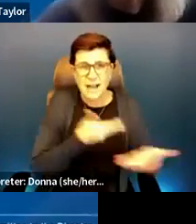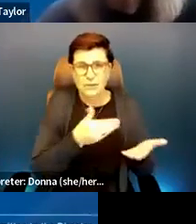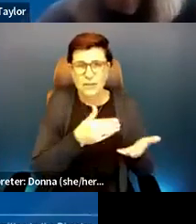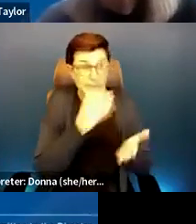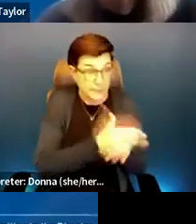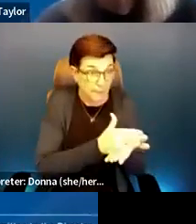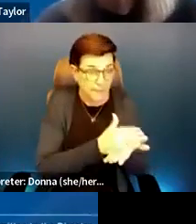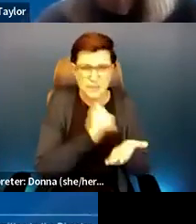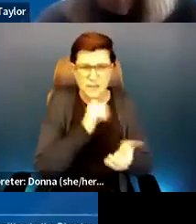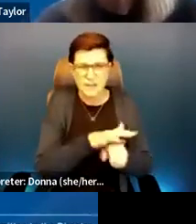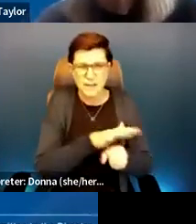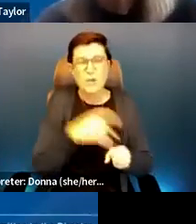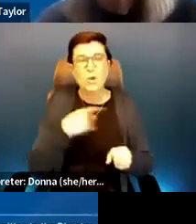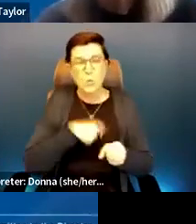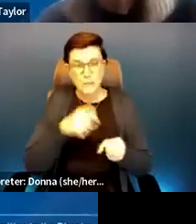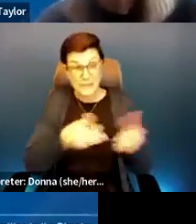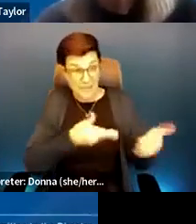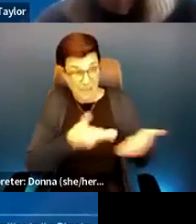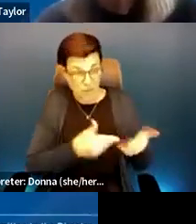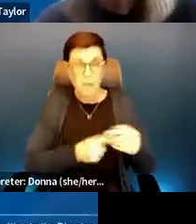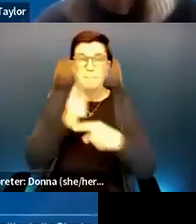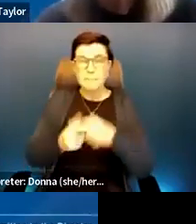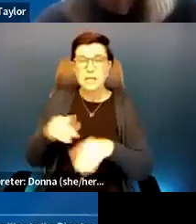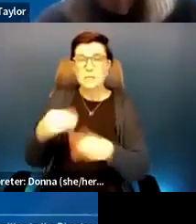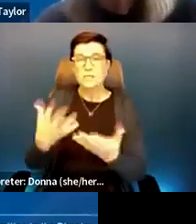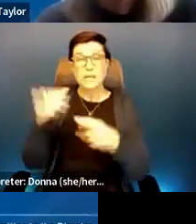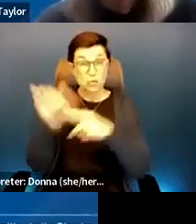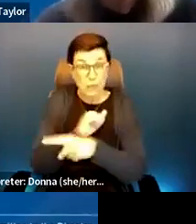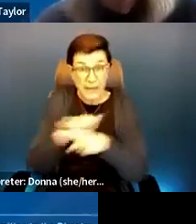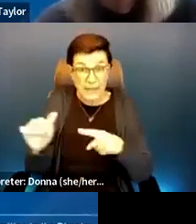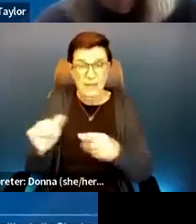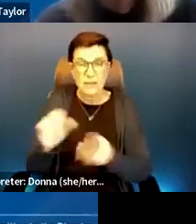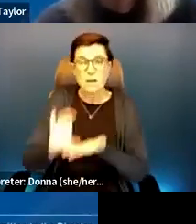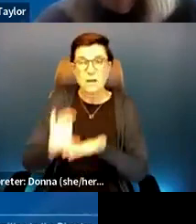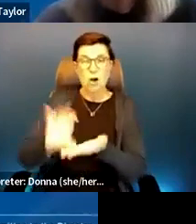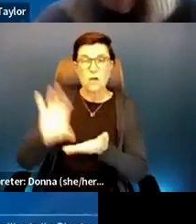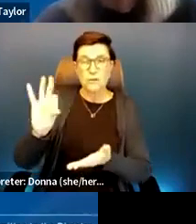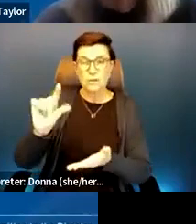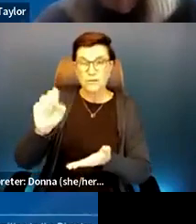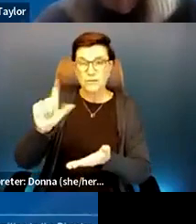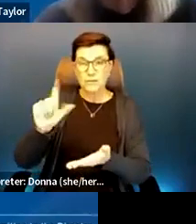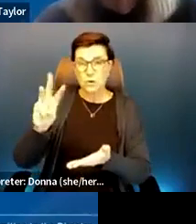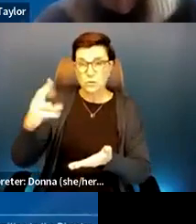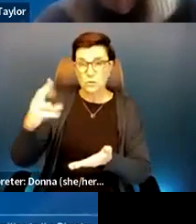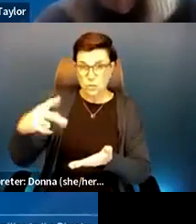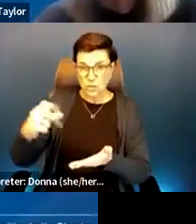to thinking about our workforce through our training, through our fellowships and internships and through pathways.